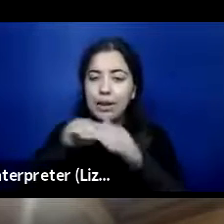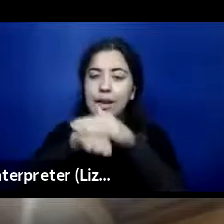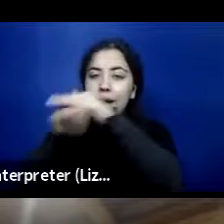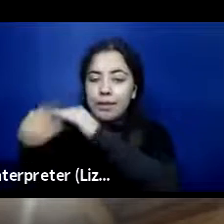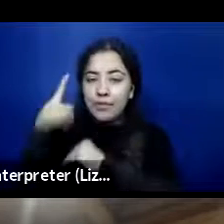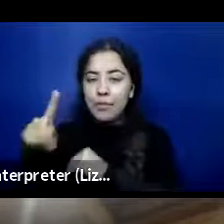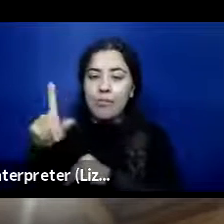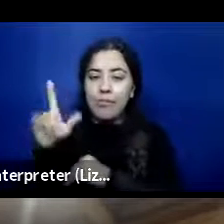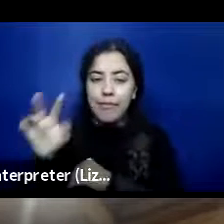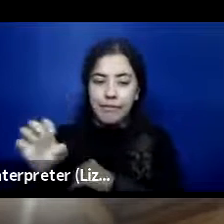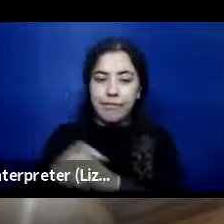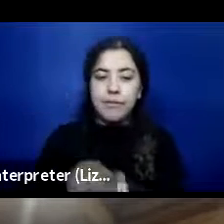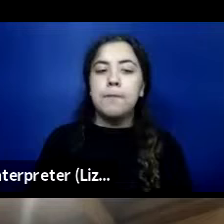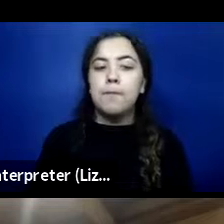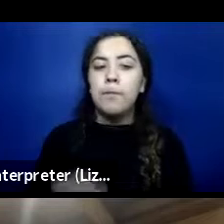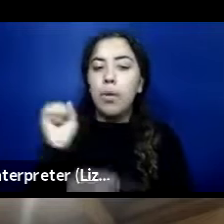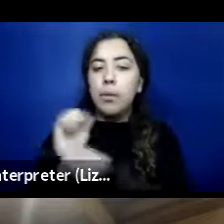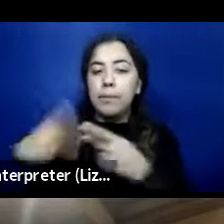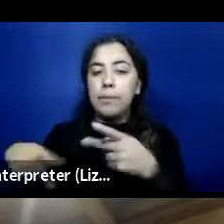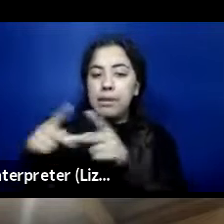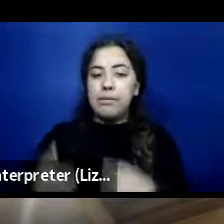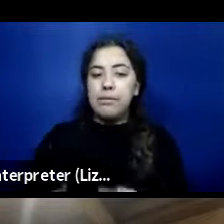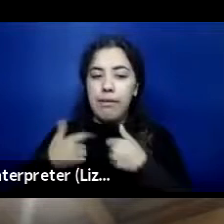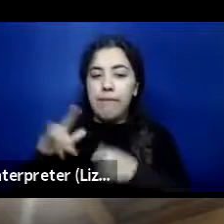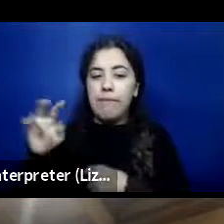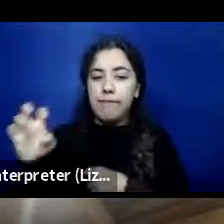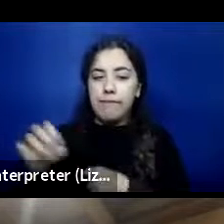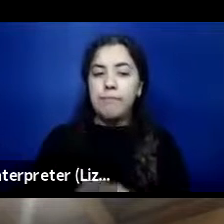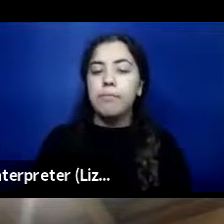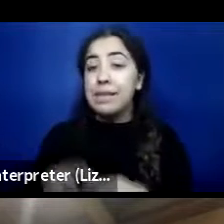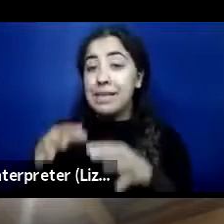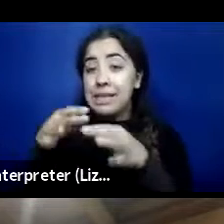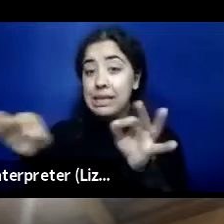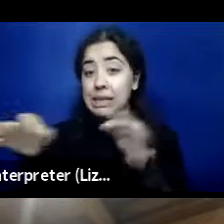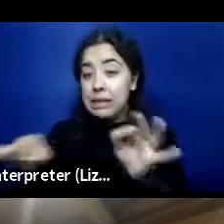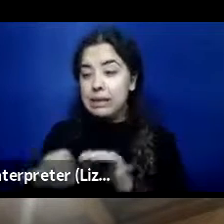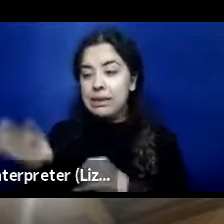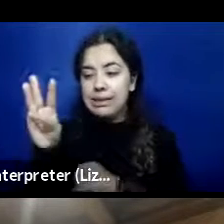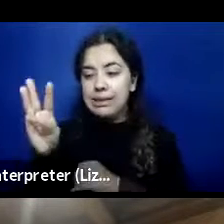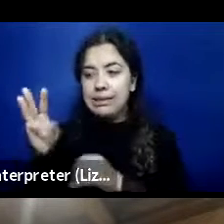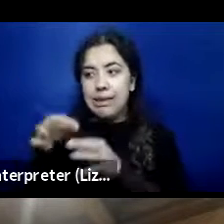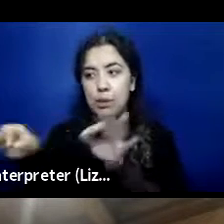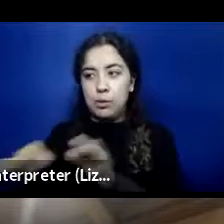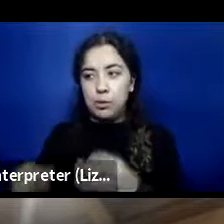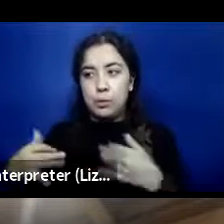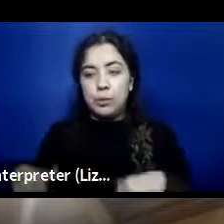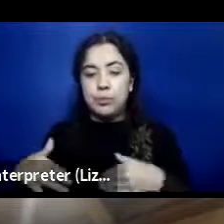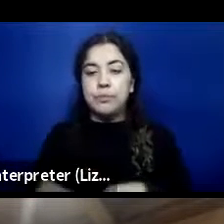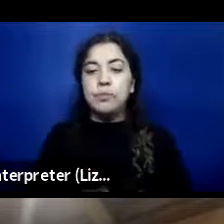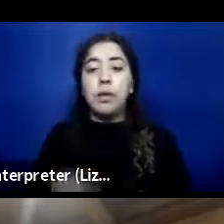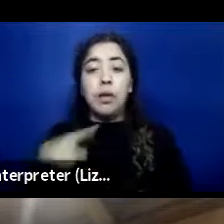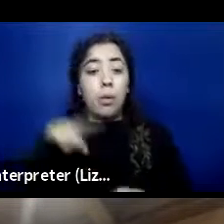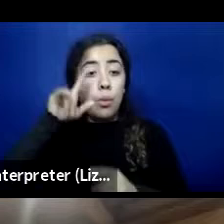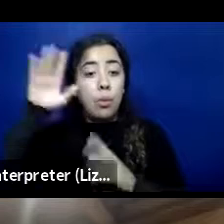to improve Facebook services. Our hope is that this product experience demonstrates the importance of AI